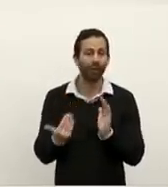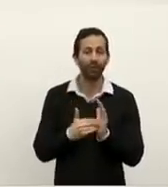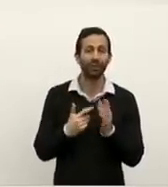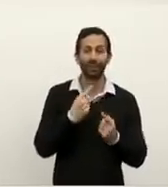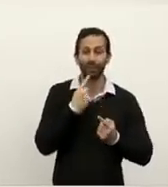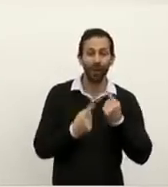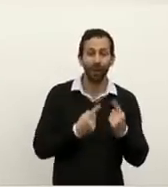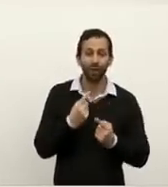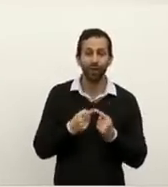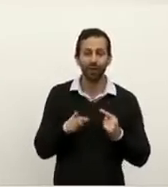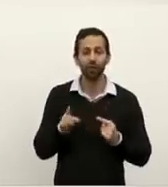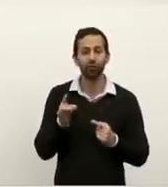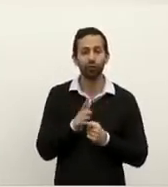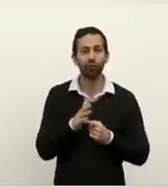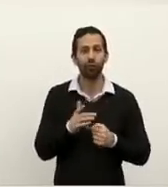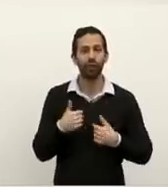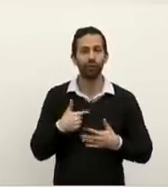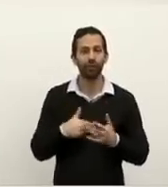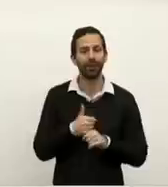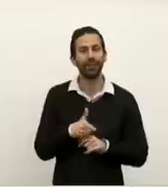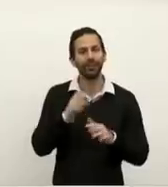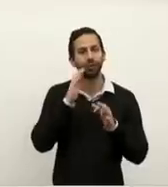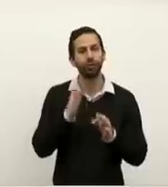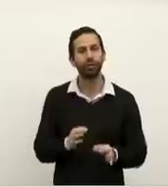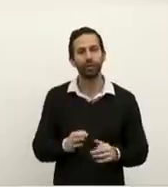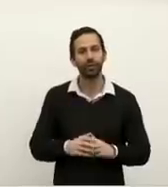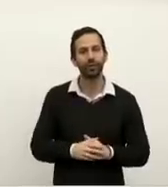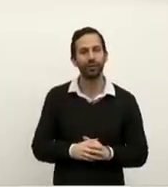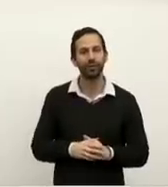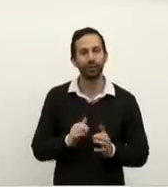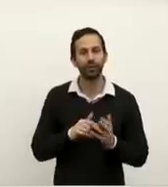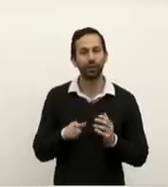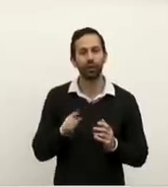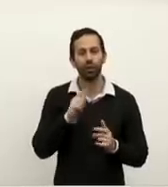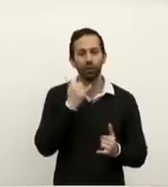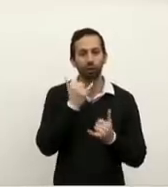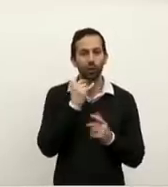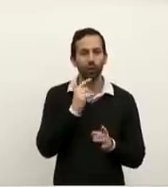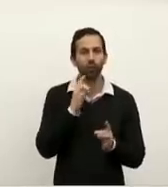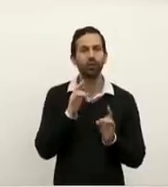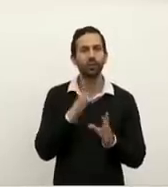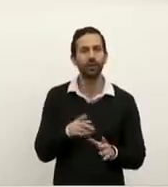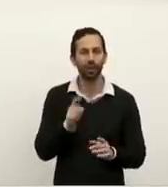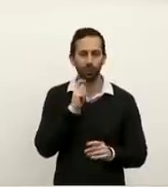that's crucial for us to make that decision. So, those calls will start and they will come from private numbers,